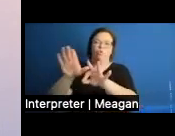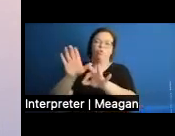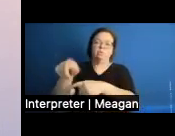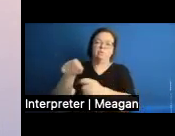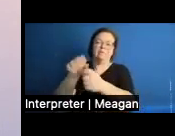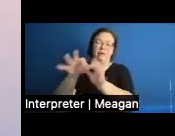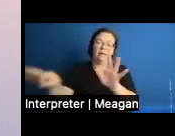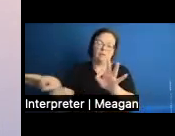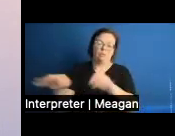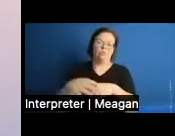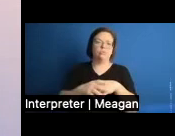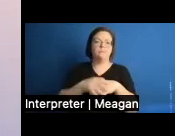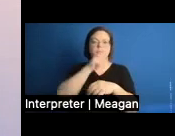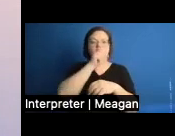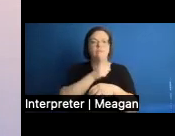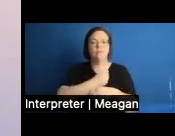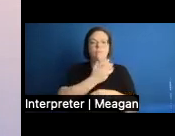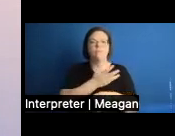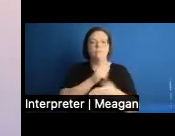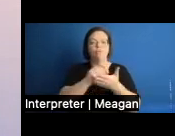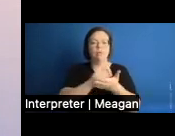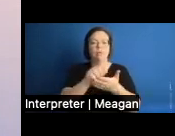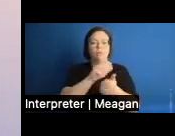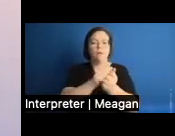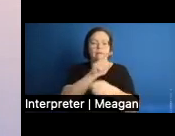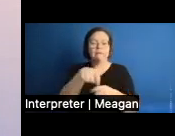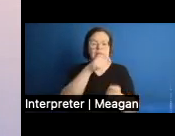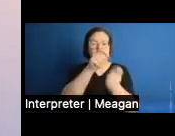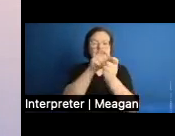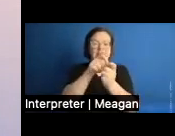love like when poems are written with the particulars, and even if we don't know